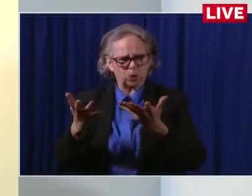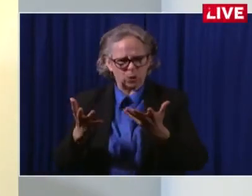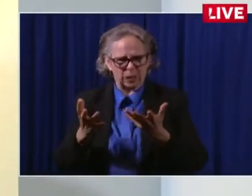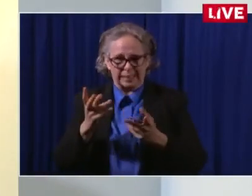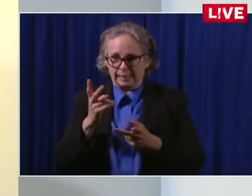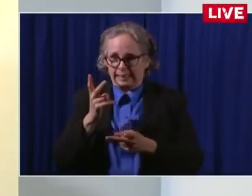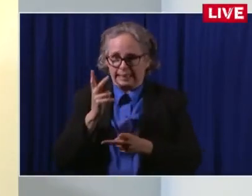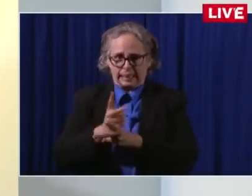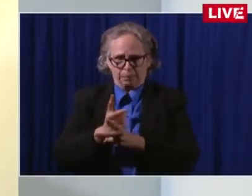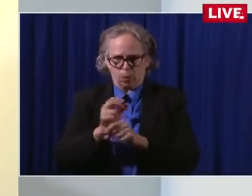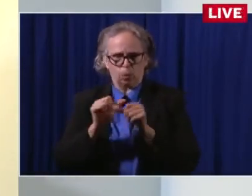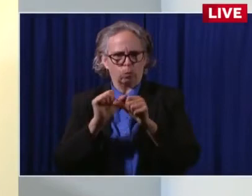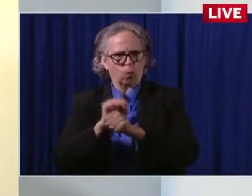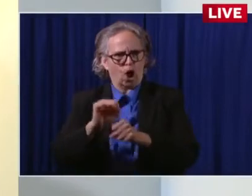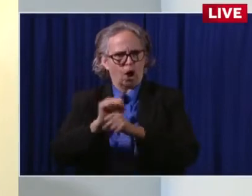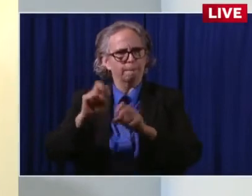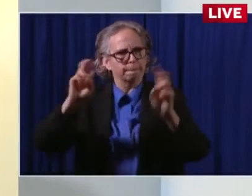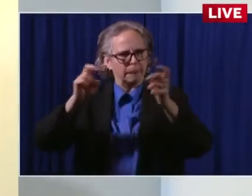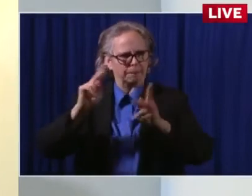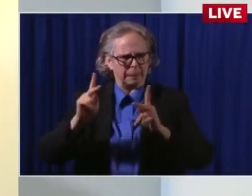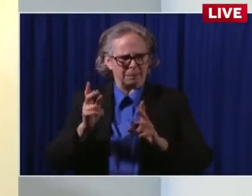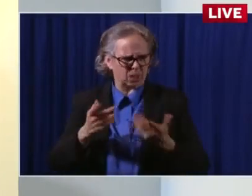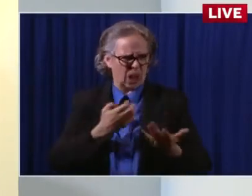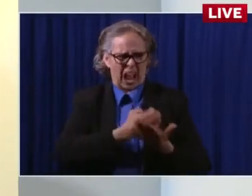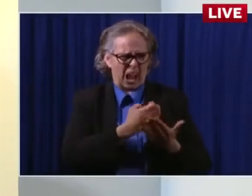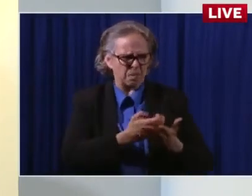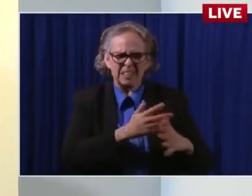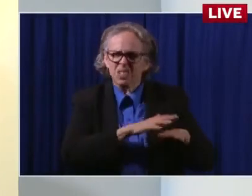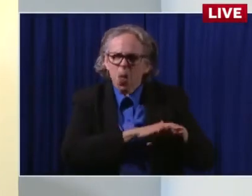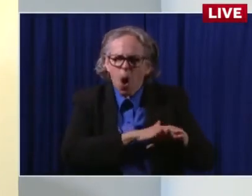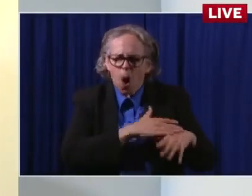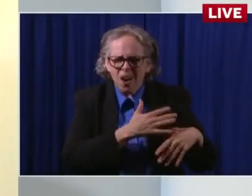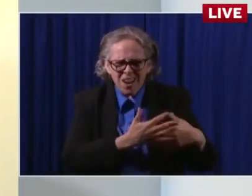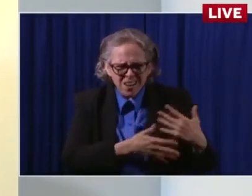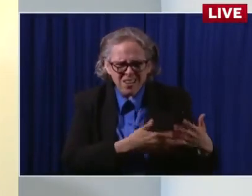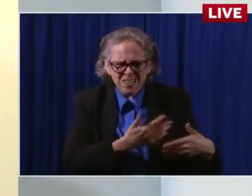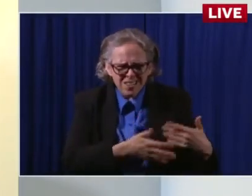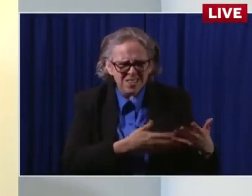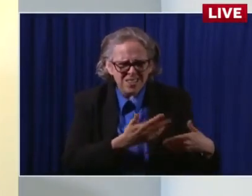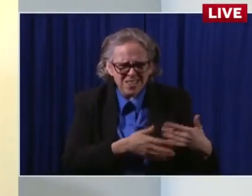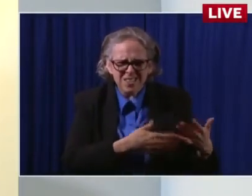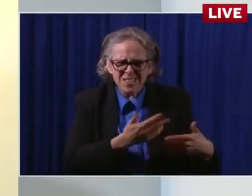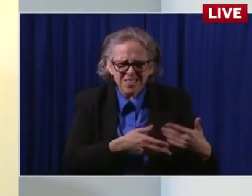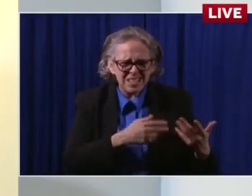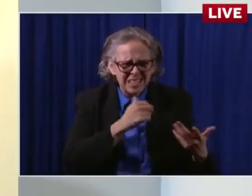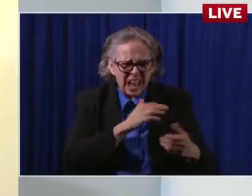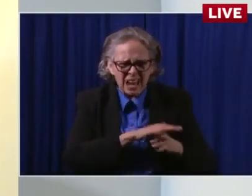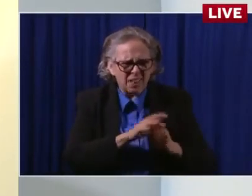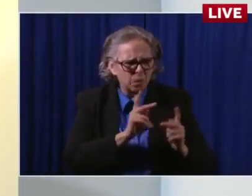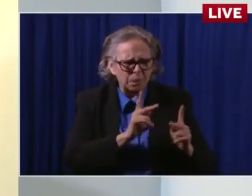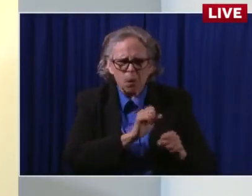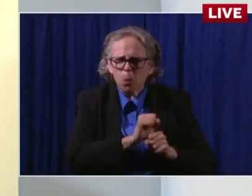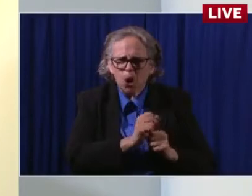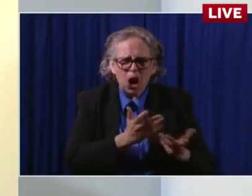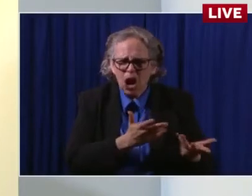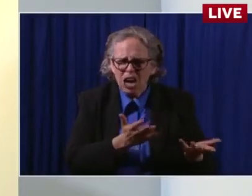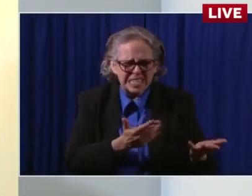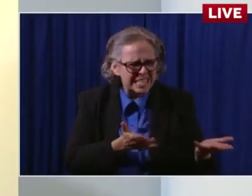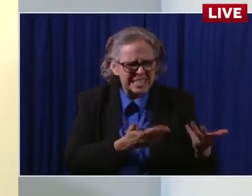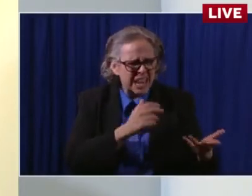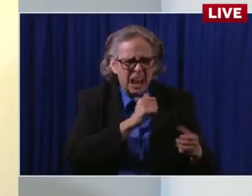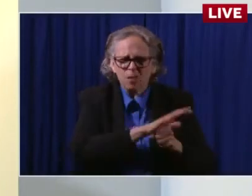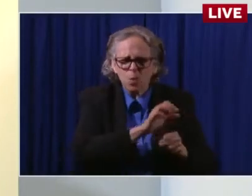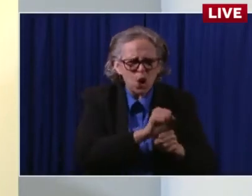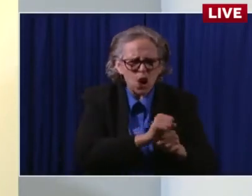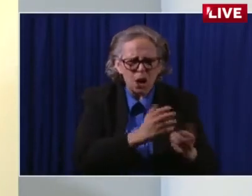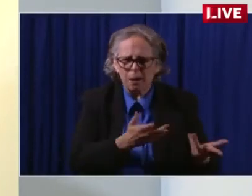IT IS DESIGNED TO KEEP PEOPLE WORKING, AND WE KNOW THAT WHEN YOU HAVE AN ECONOMIC SLOWDOWN, THAT YOU MAY NOT HAVE ENOUGH WORK FOR ALL OF YOUR EMPLOYEES BUT YOU WANT TO KEEP THEM ON THE